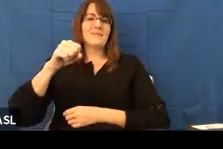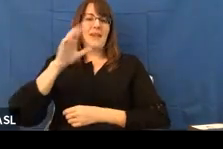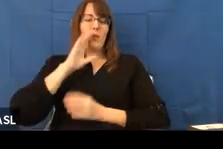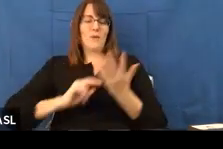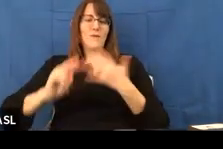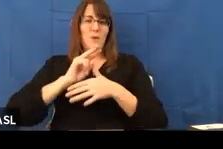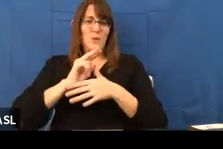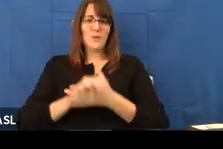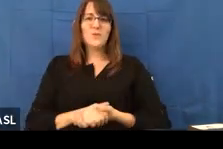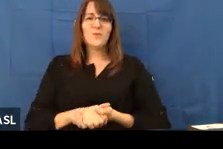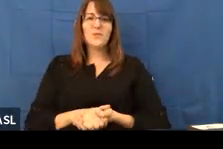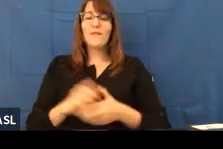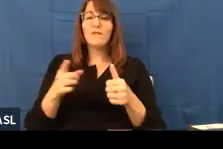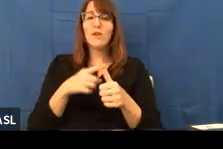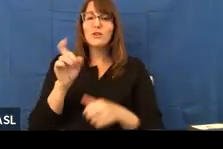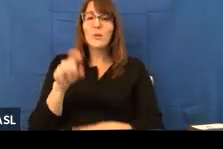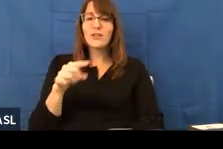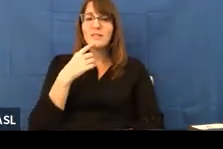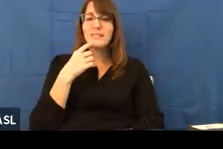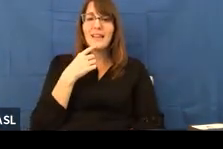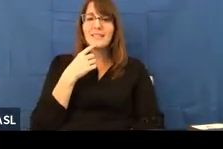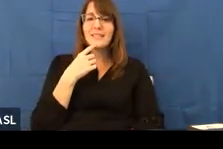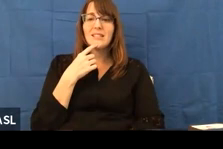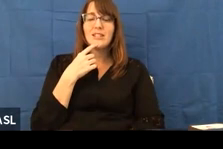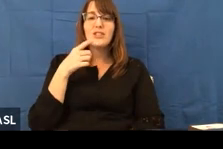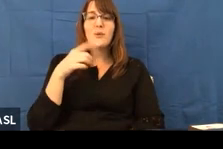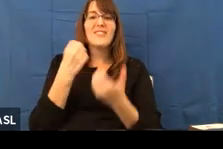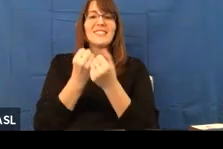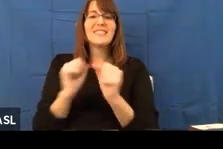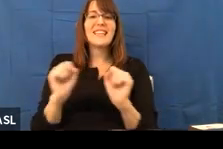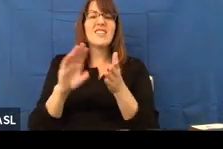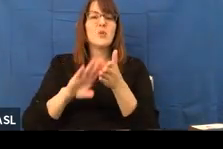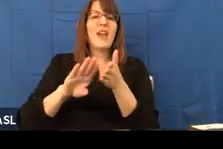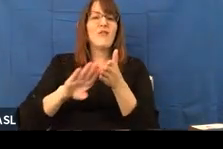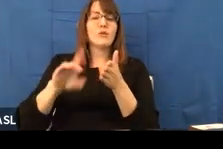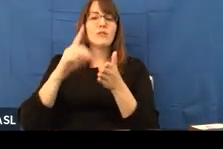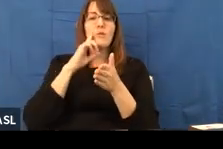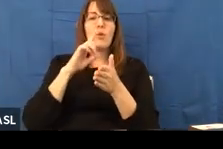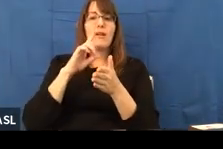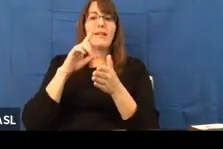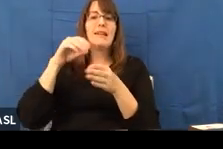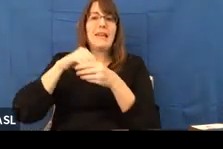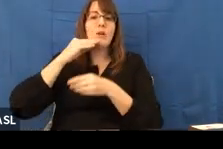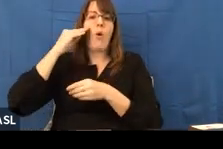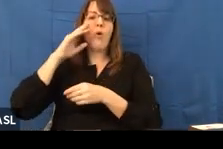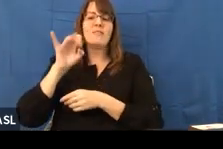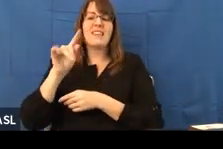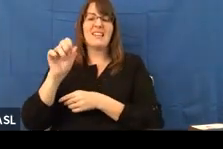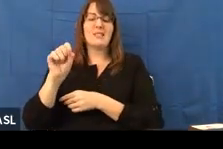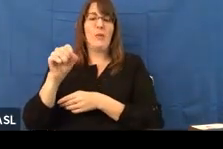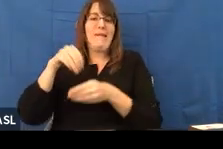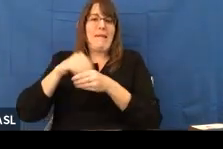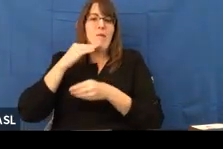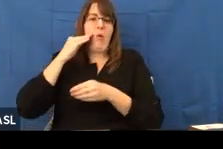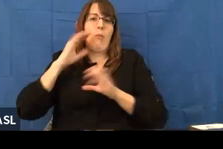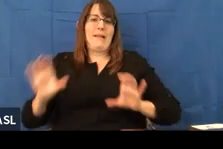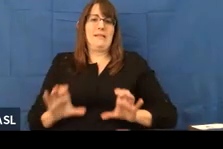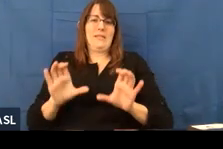Allison Frenzel : So the first question is do you have safety waivers signed for at home kits and activities. So I'll speak from the California Department of Ed perspective here.